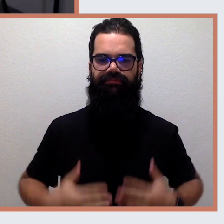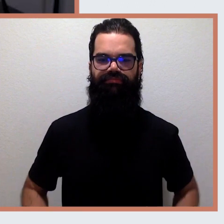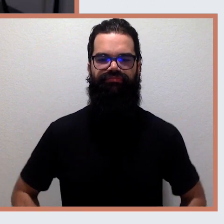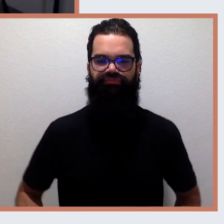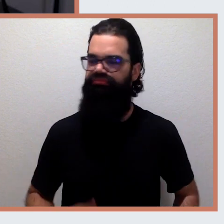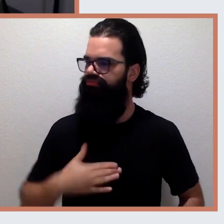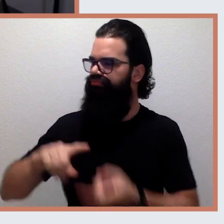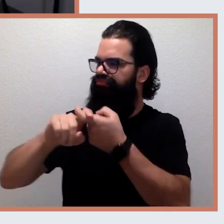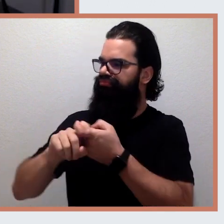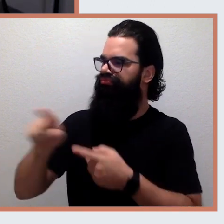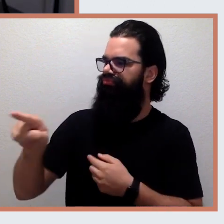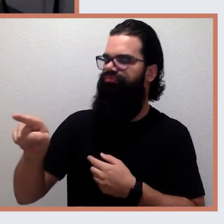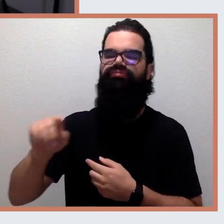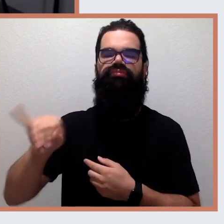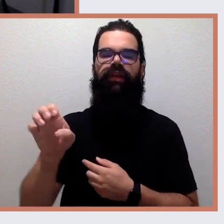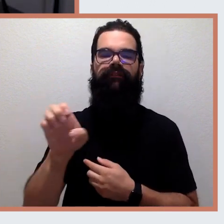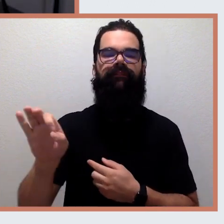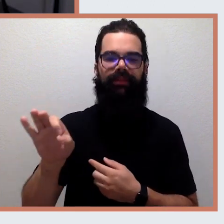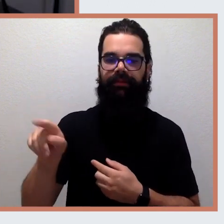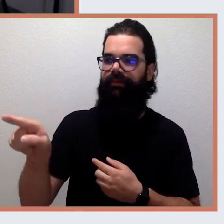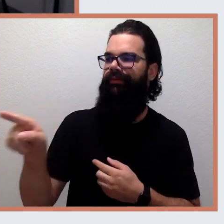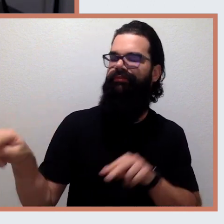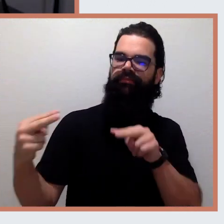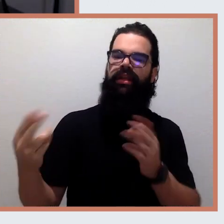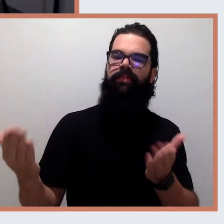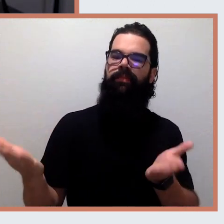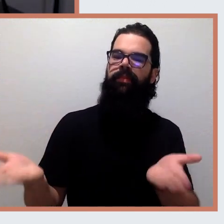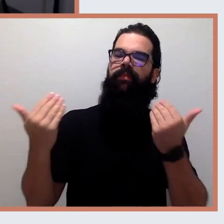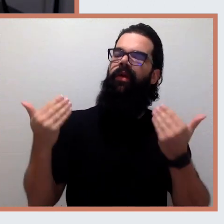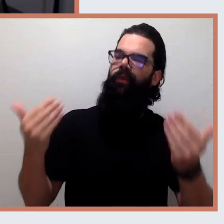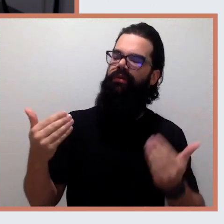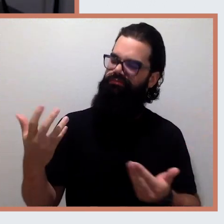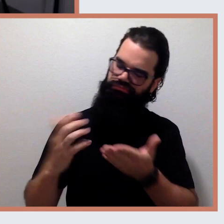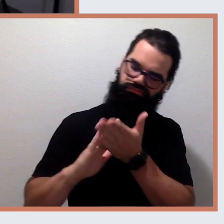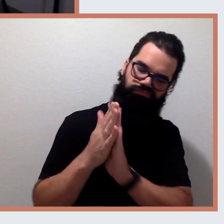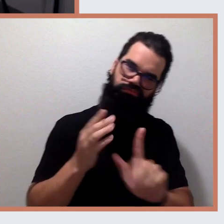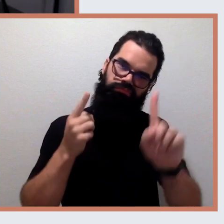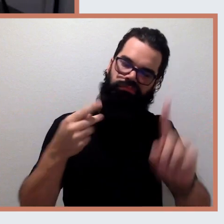and a friend of mine, Jeff Purdue, he was like, "Hey, man, we're gonna, you're going to become a Husker."